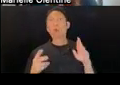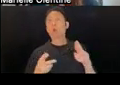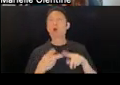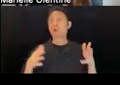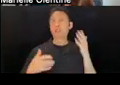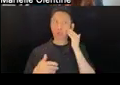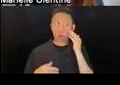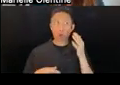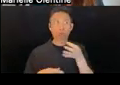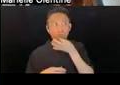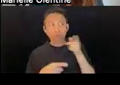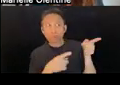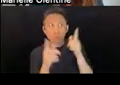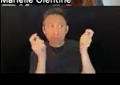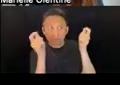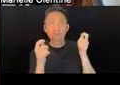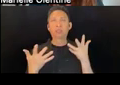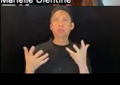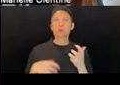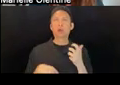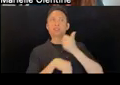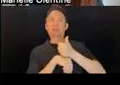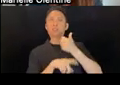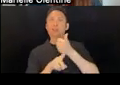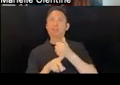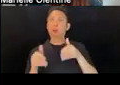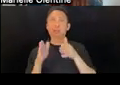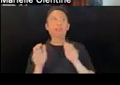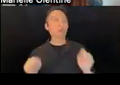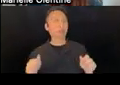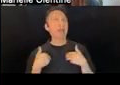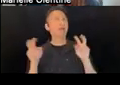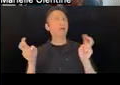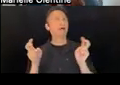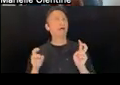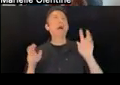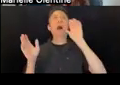lot of preparation for how to show up and be involved in markets, but as Abby was saying, a lot of films